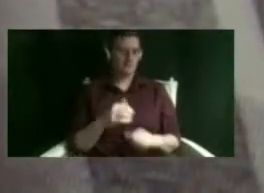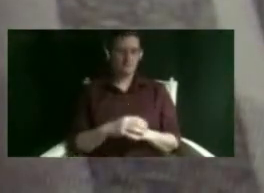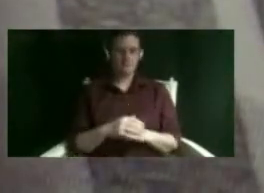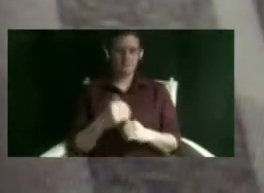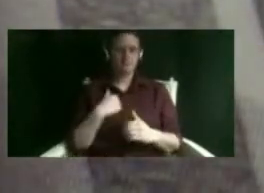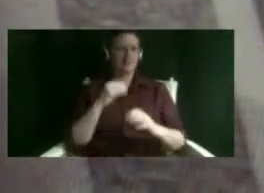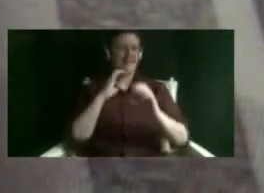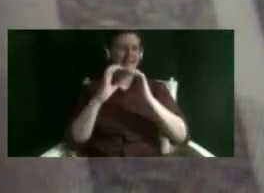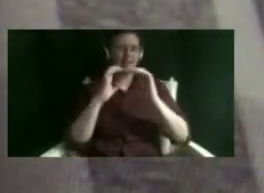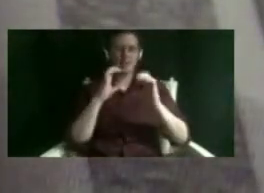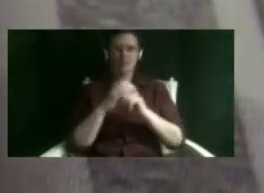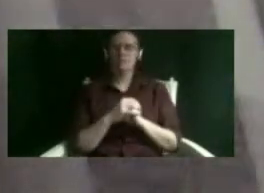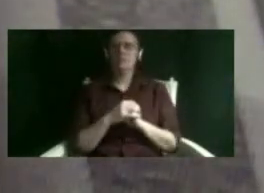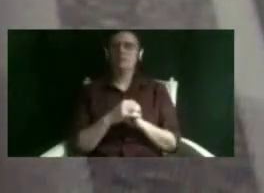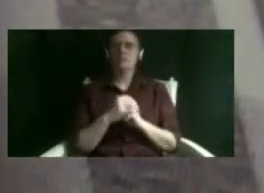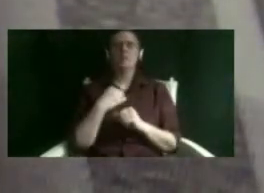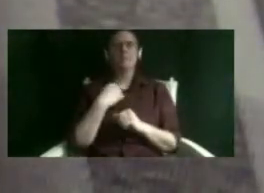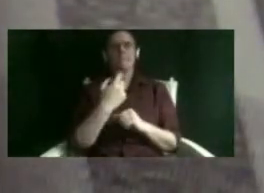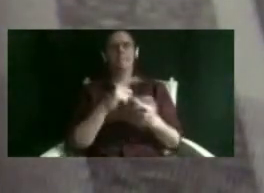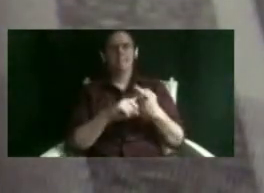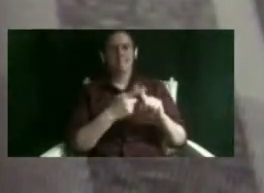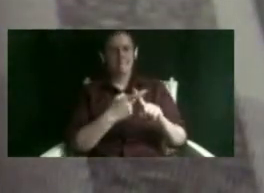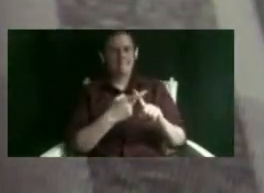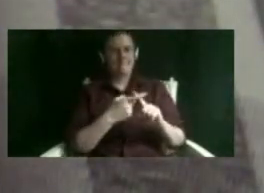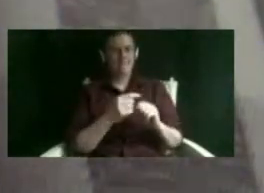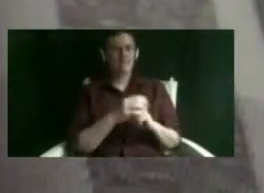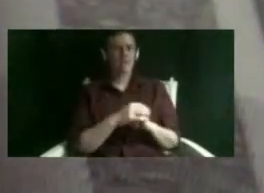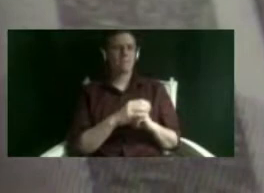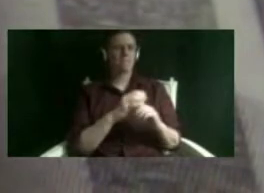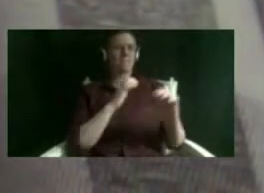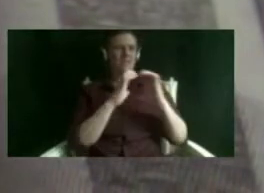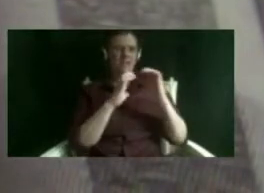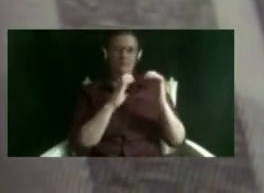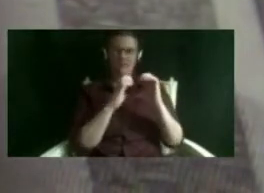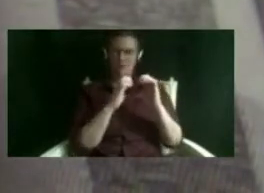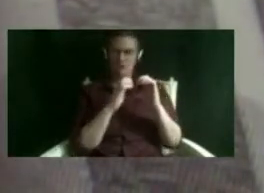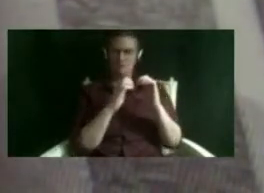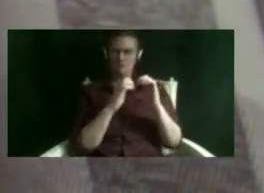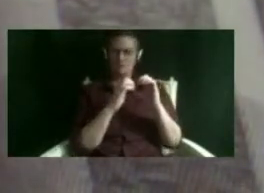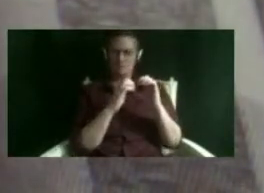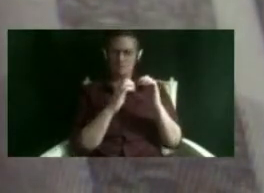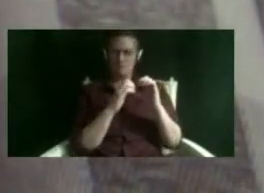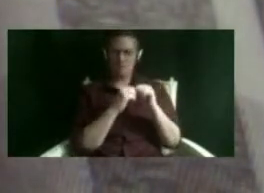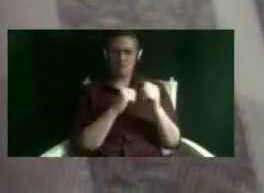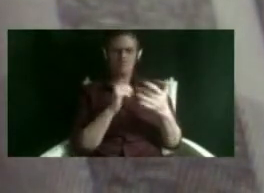i think i recall had a conversation probably my sophomore year and high school a girl that already